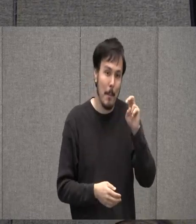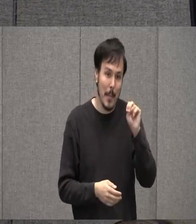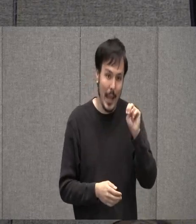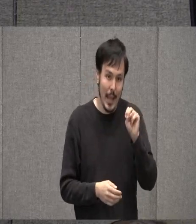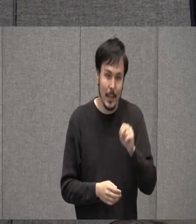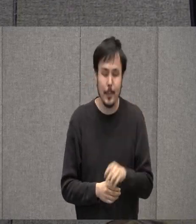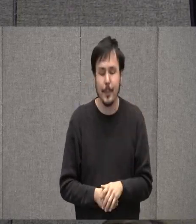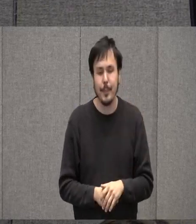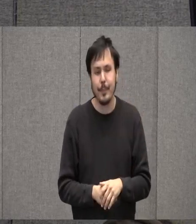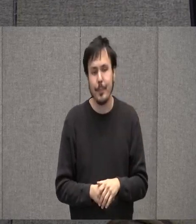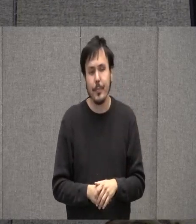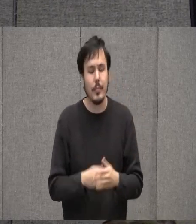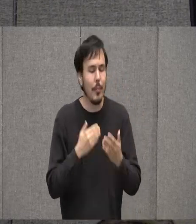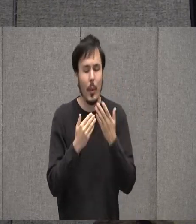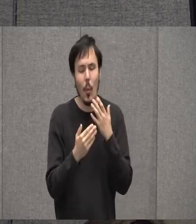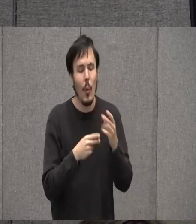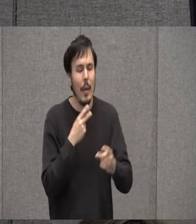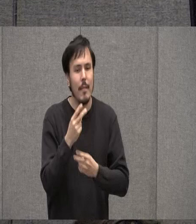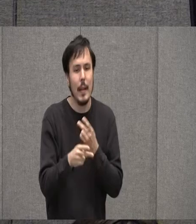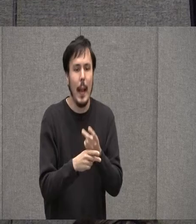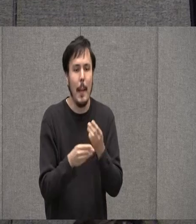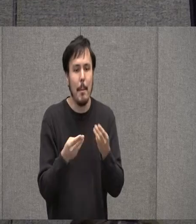whatever sort of drawing material you have at home.